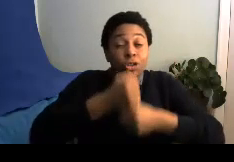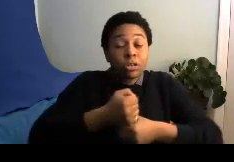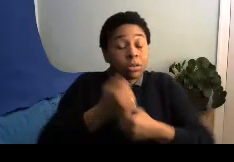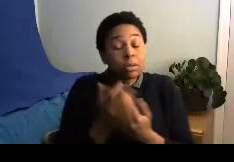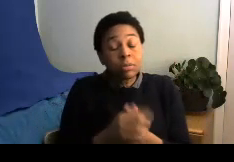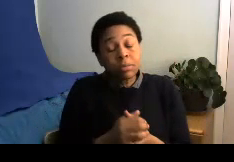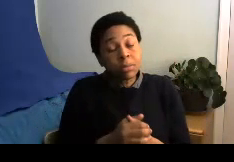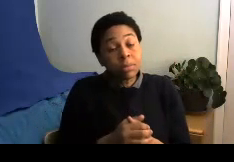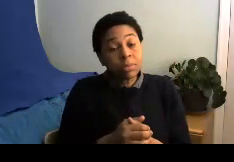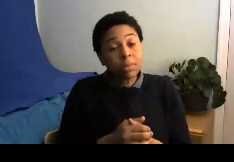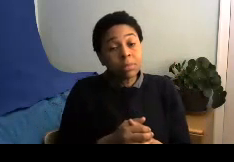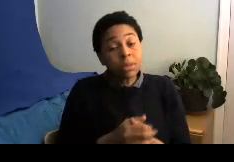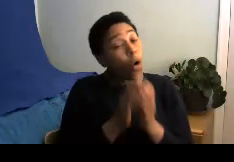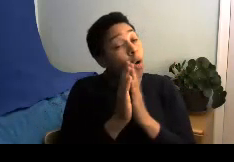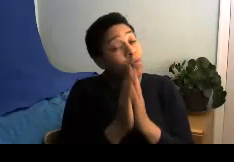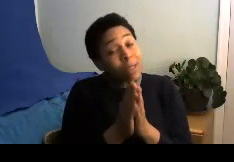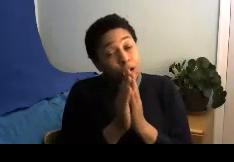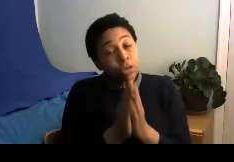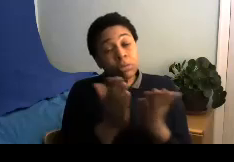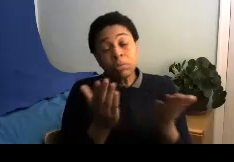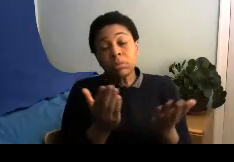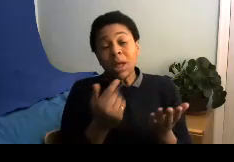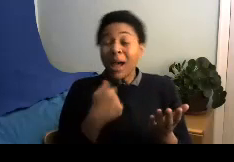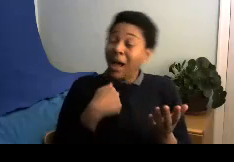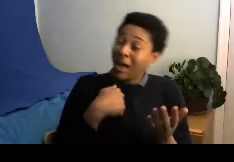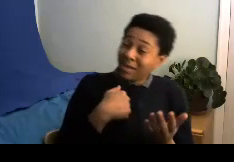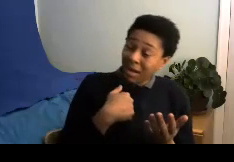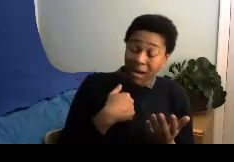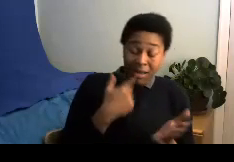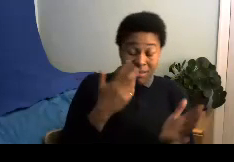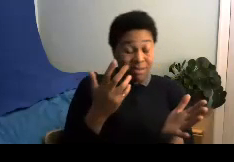something to fall back on. And I really sort of respect that. Um,